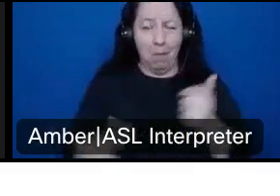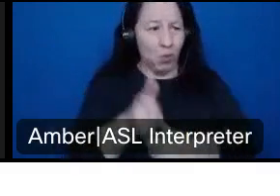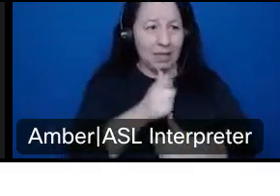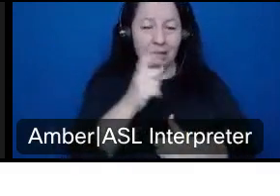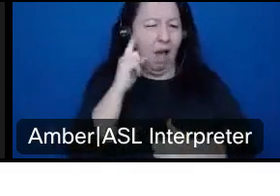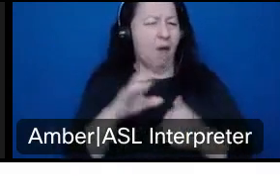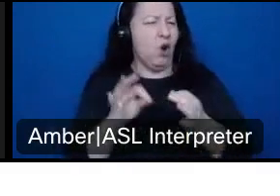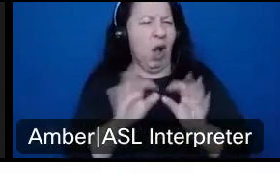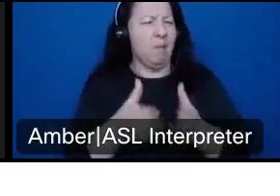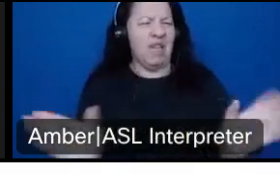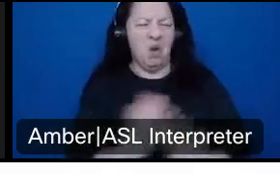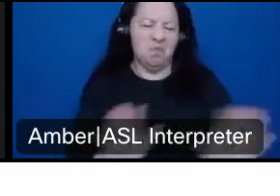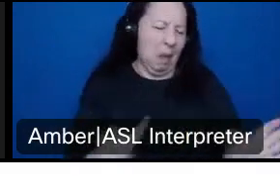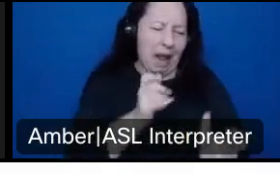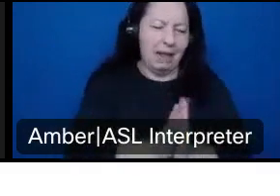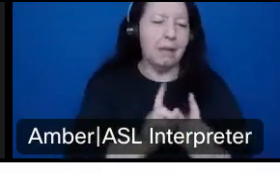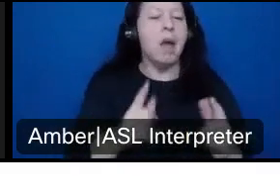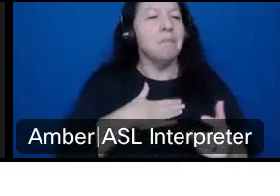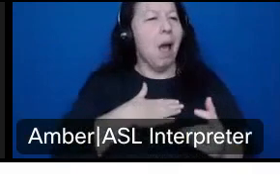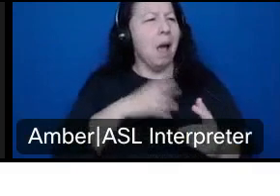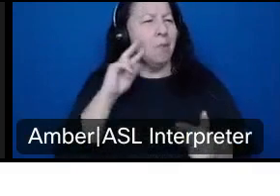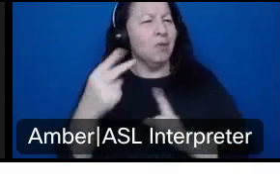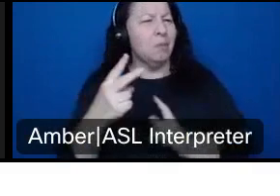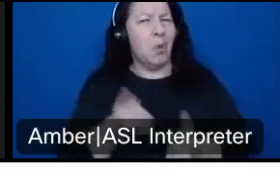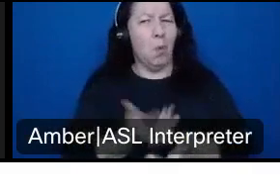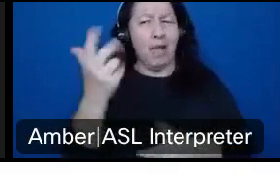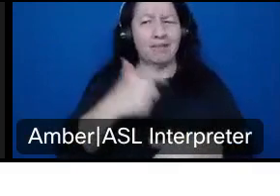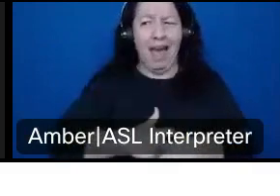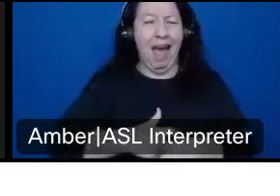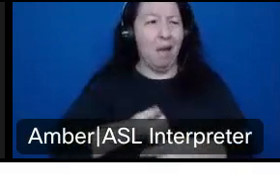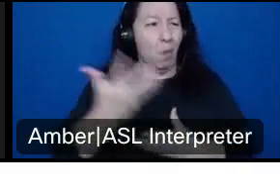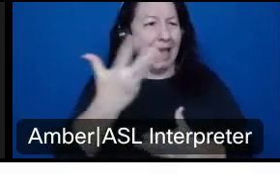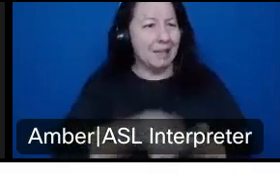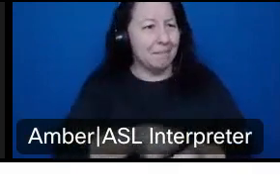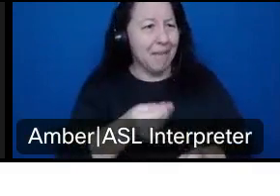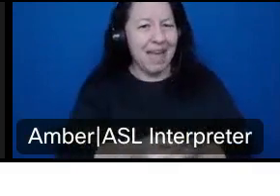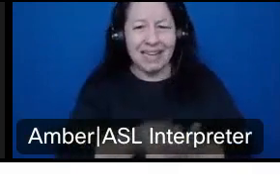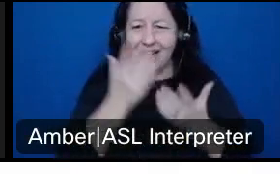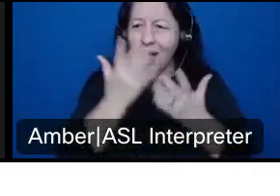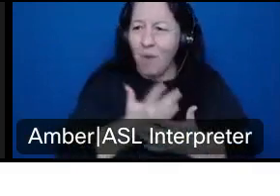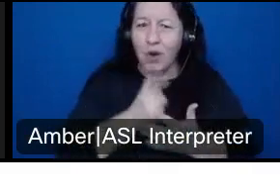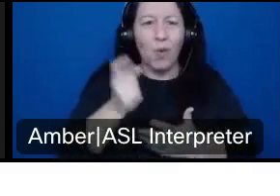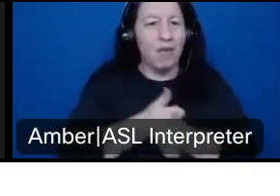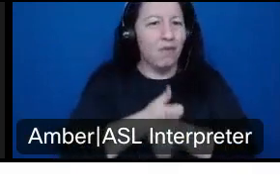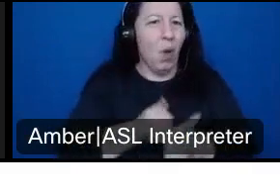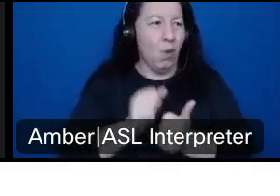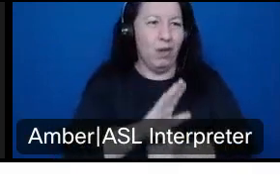By perception that it was a waste of time and money, and it's unfortunate that we have to comply with their wishes.